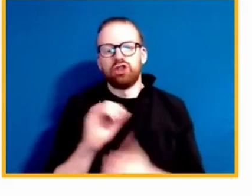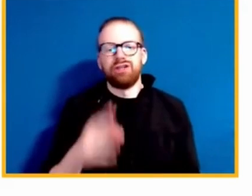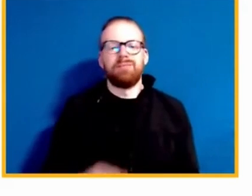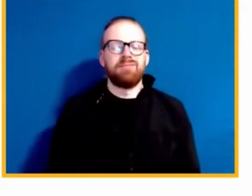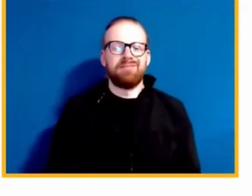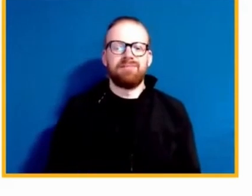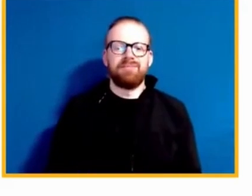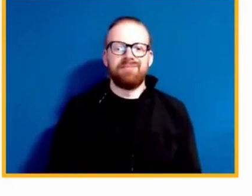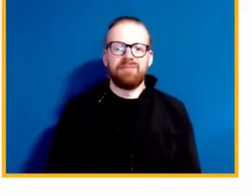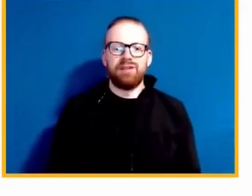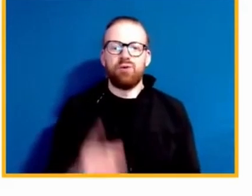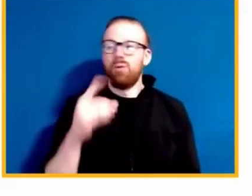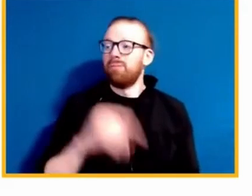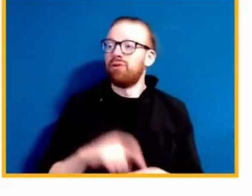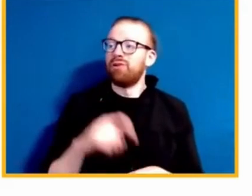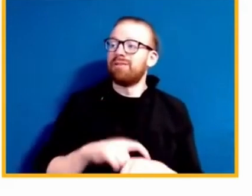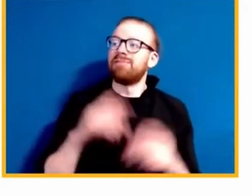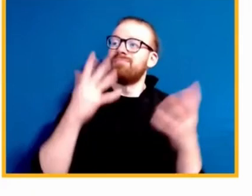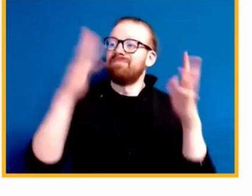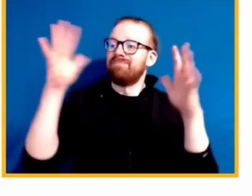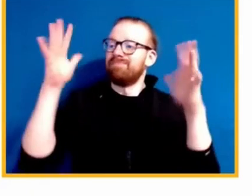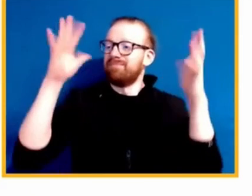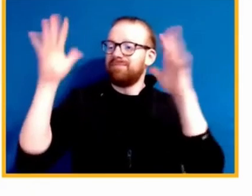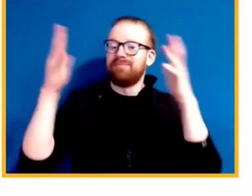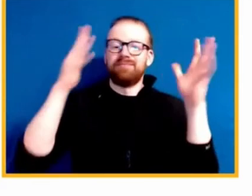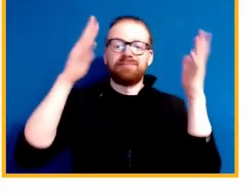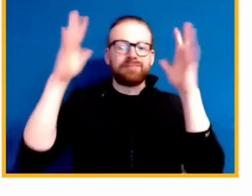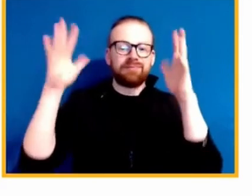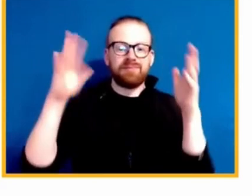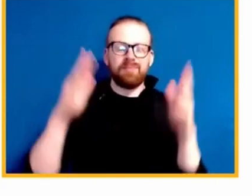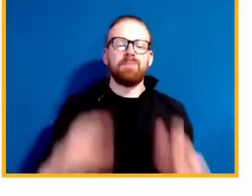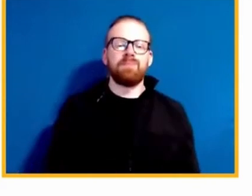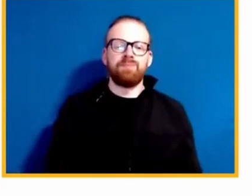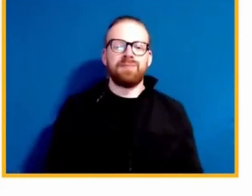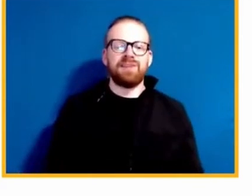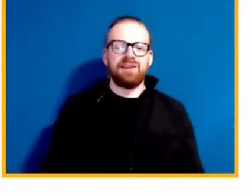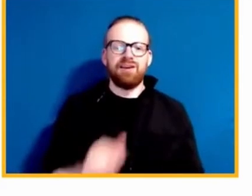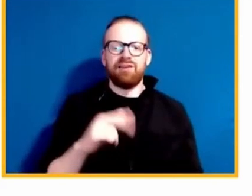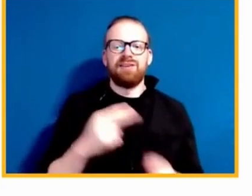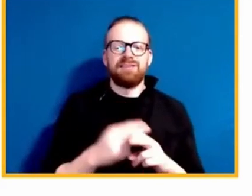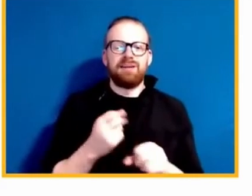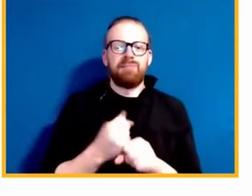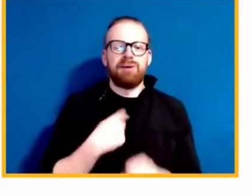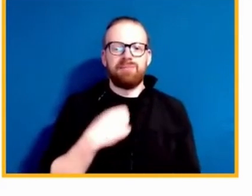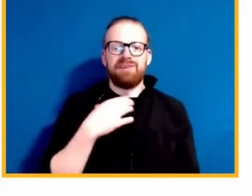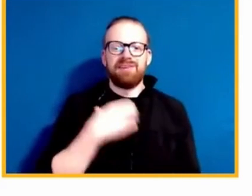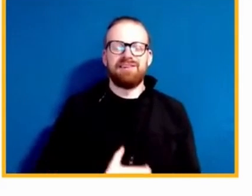[Zeke] One more time everybody, for McMuffin! Despite the fact that all these names are making me hungry,